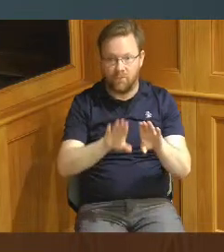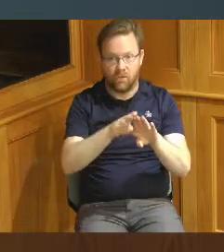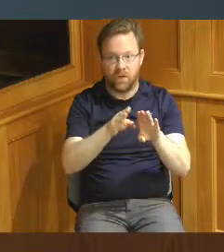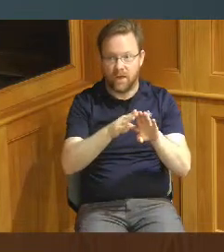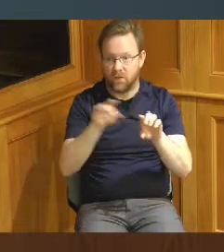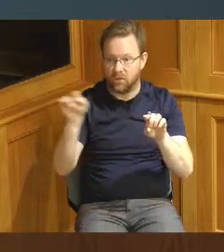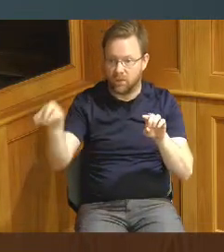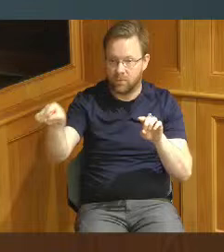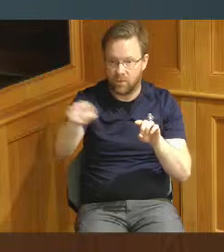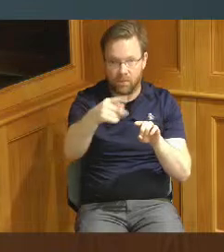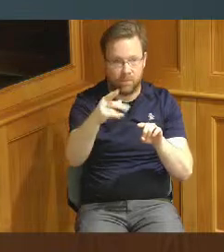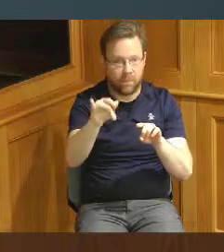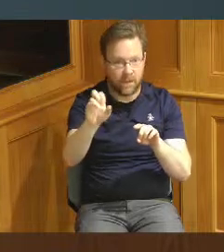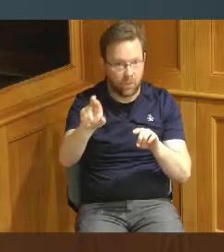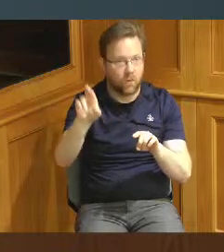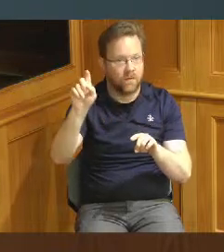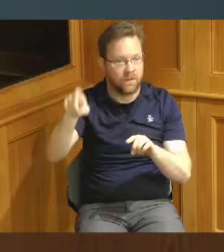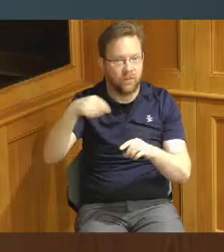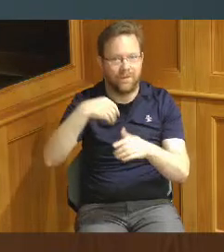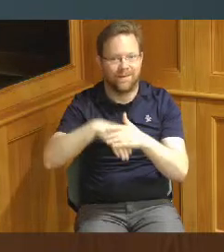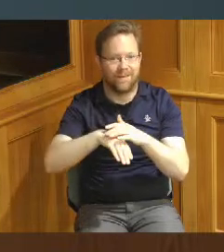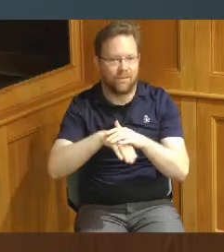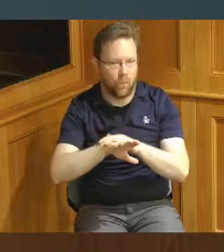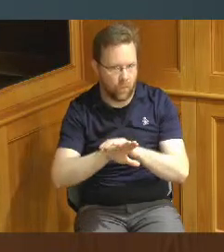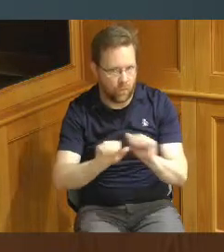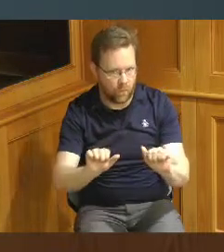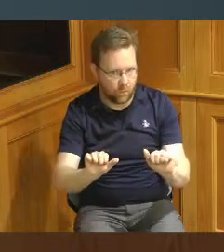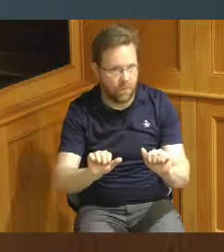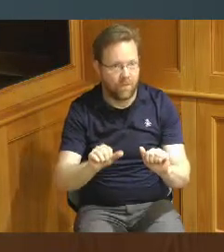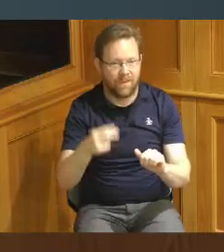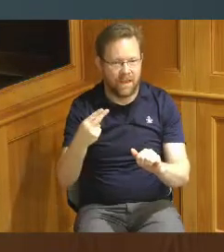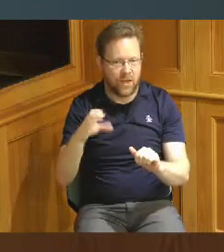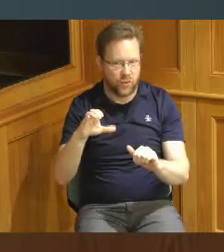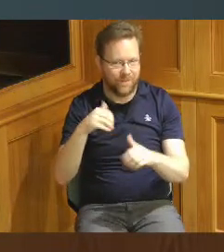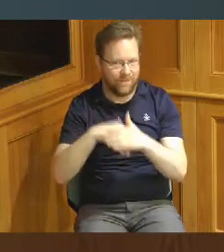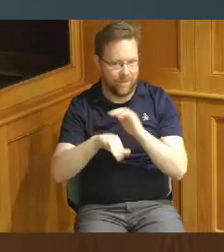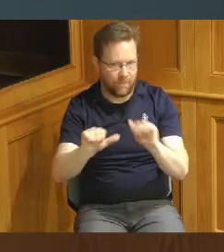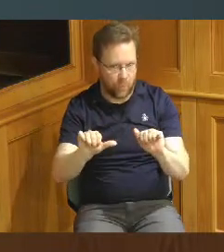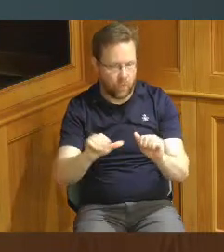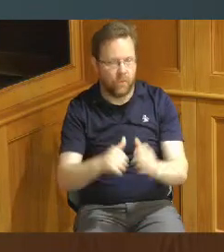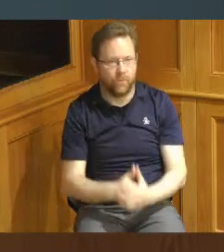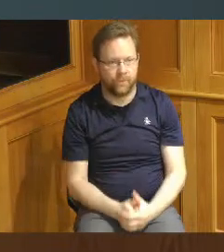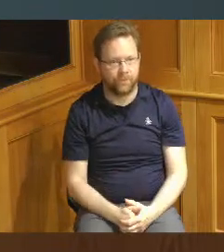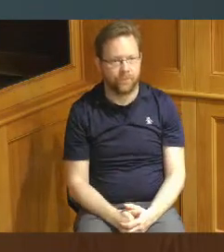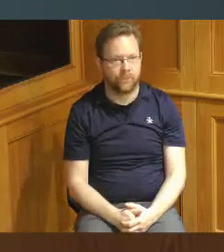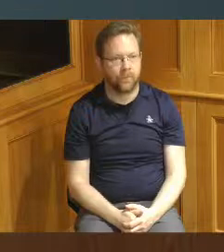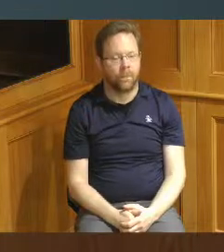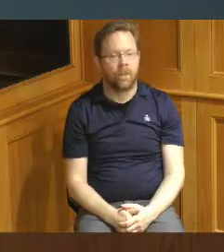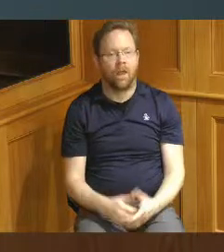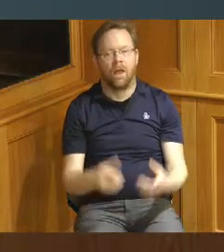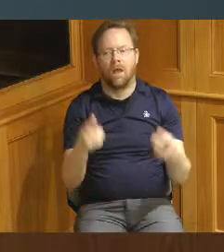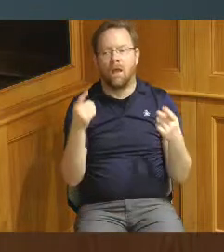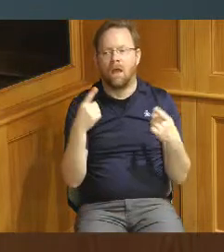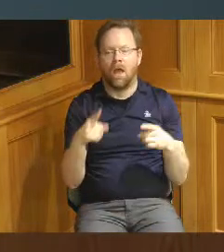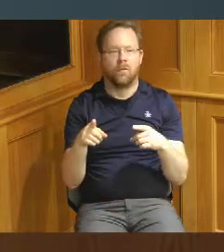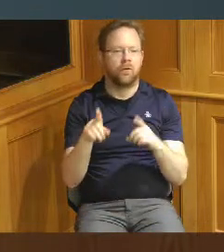(Engineer Beck) good afternoon I'd like to Echo Jeff's comments about the severe weather the Engineers office has also been working with